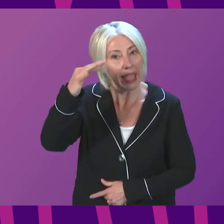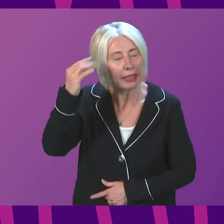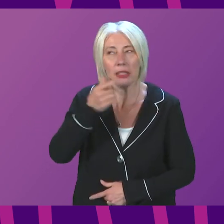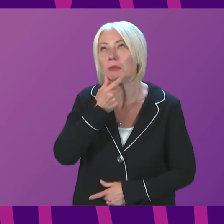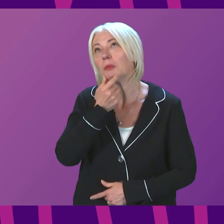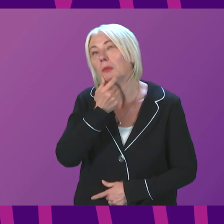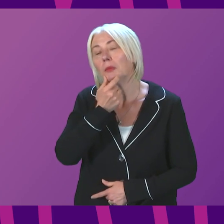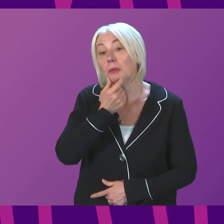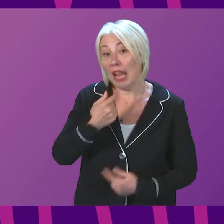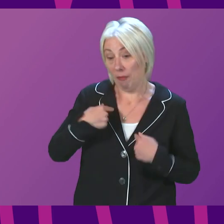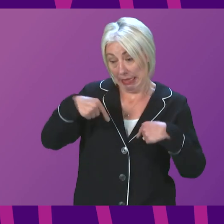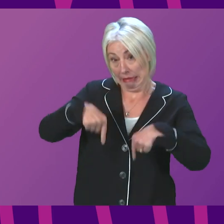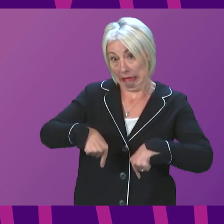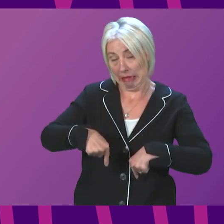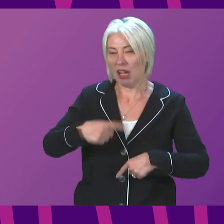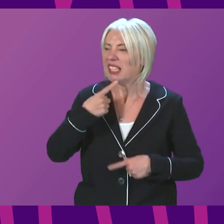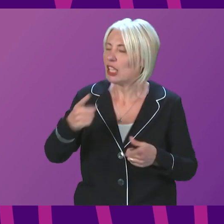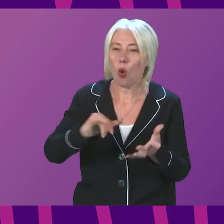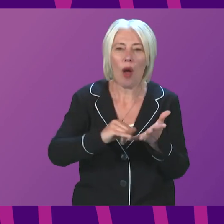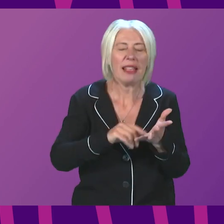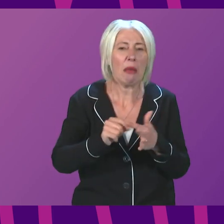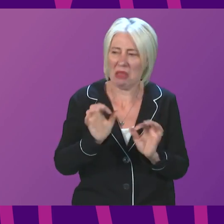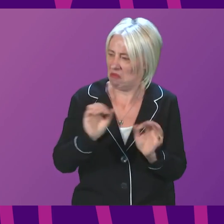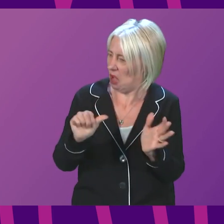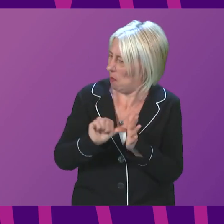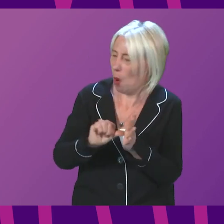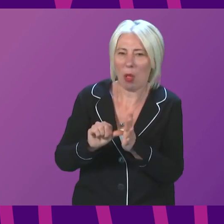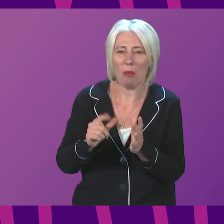If I was standing here saying that the SNP has no issues, and it is all about the Conservatives